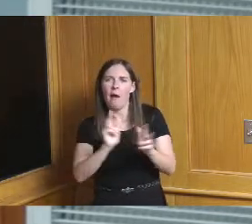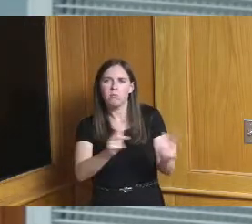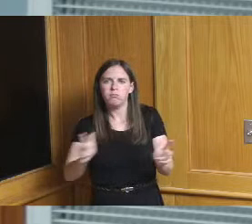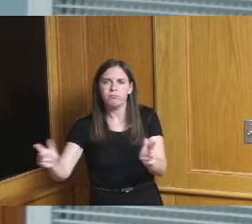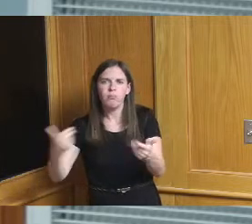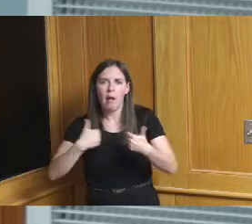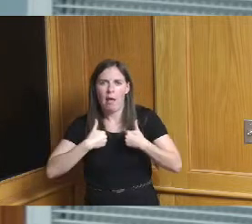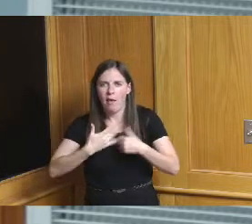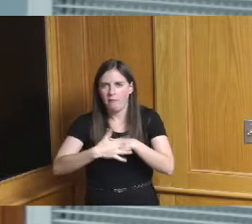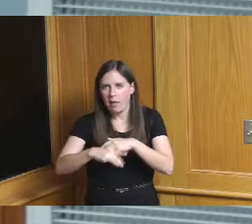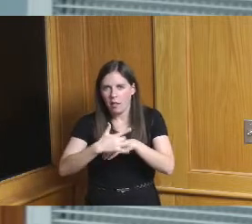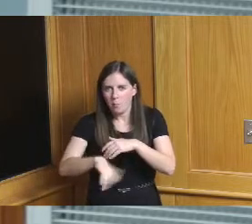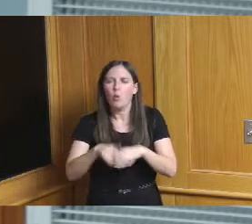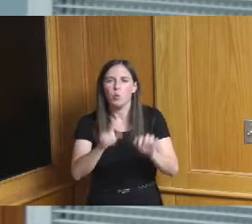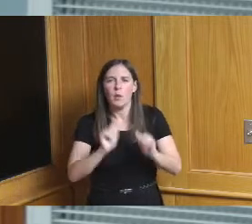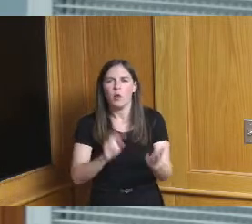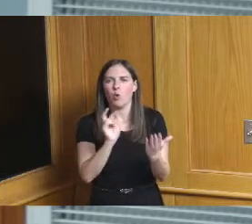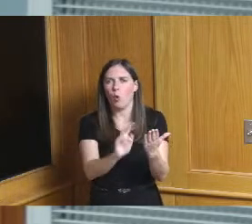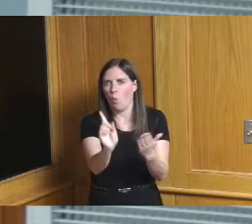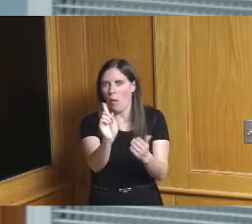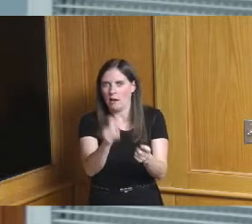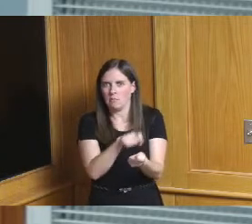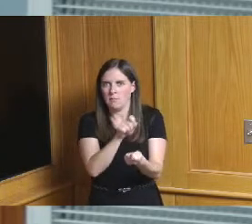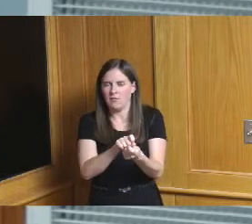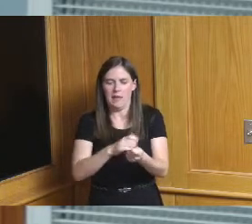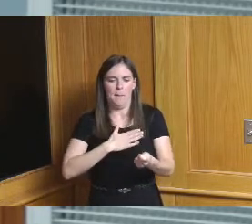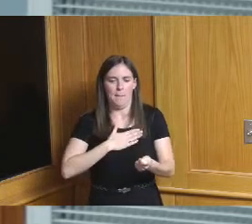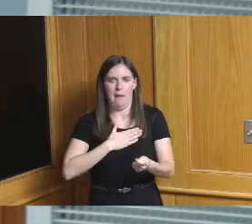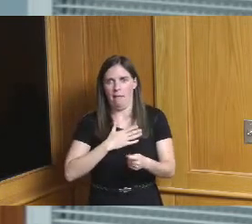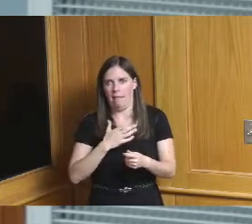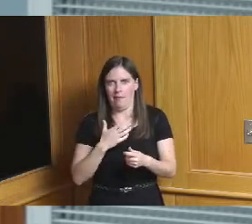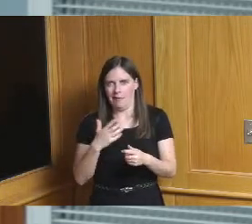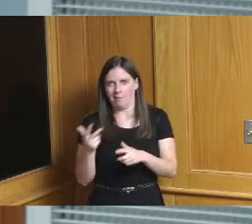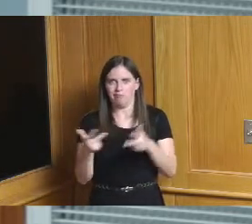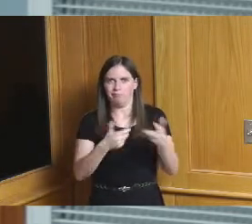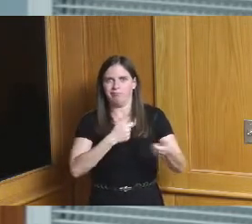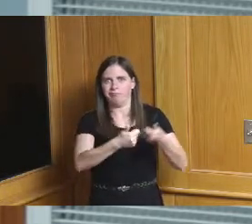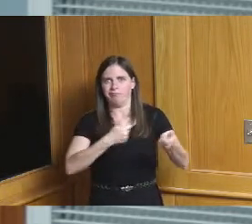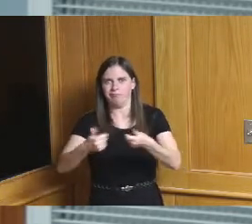those locations on our the my mobile units you can find them on TestAndProtectCincy.com